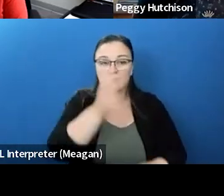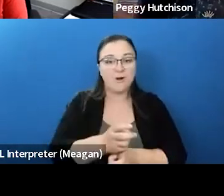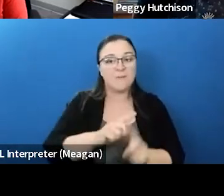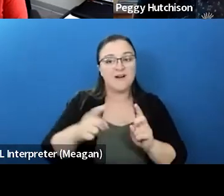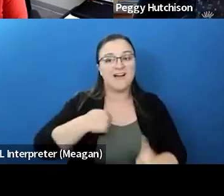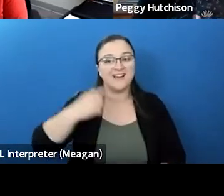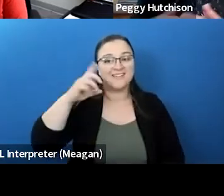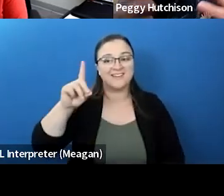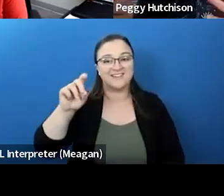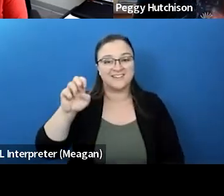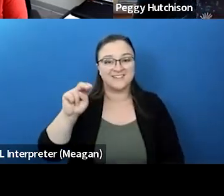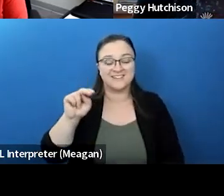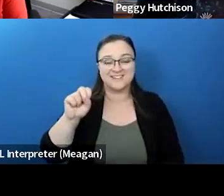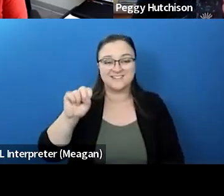and her teams that were doing all the work